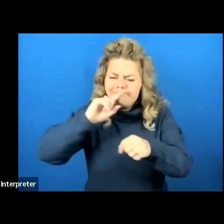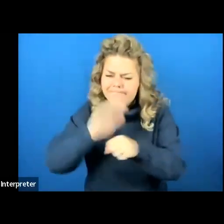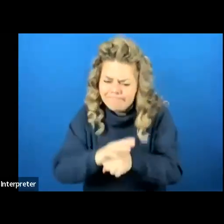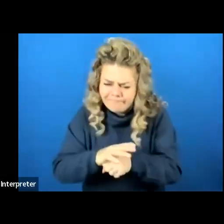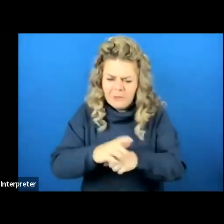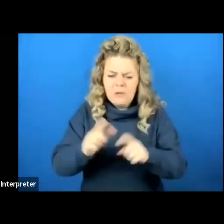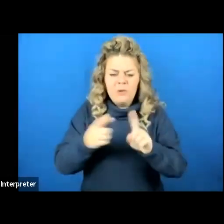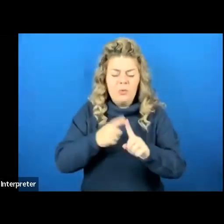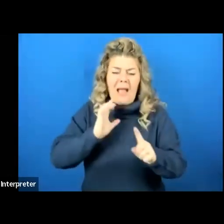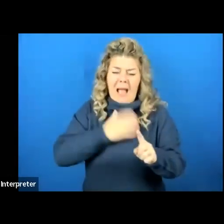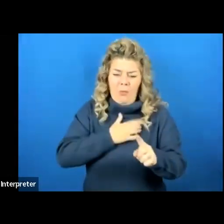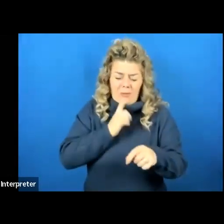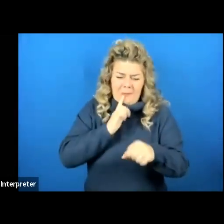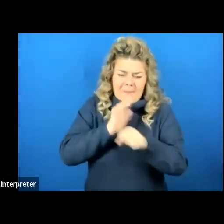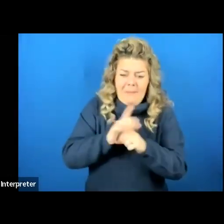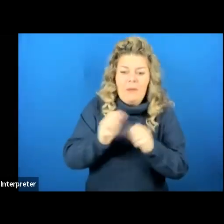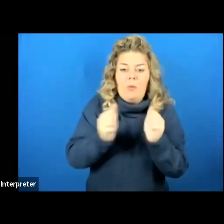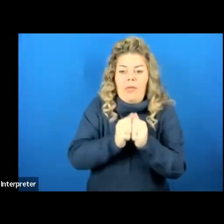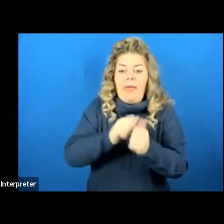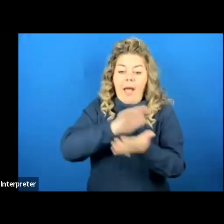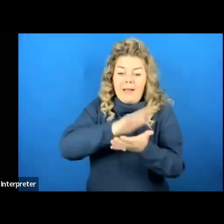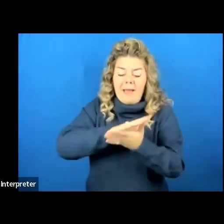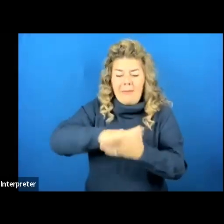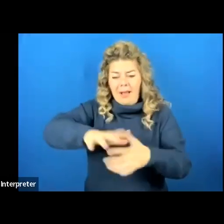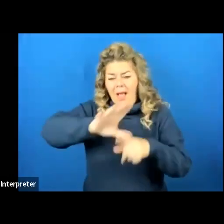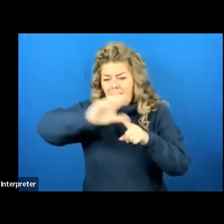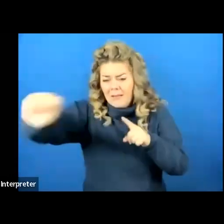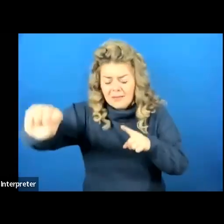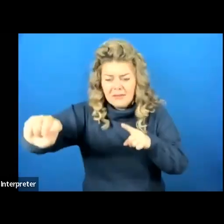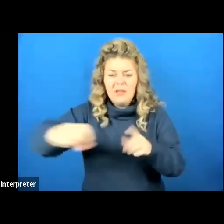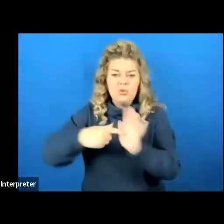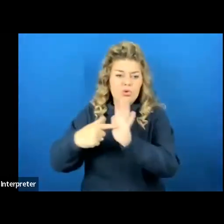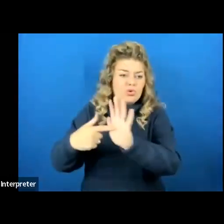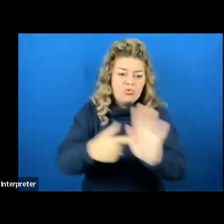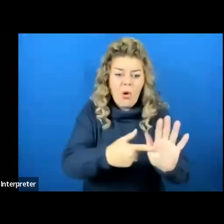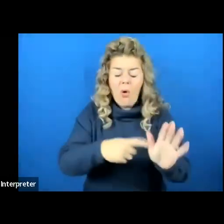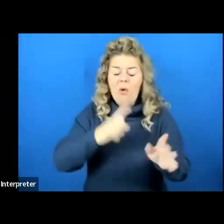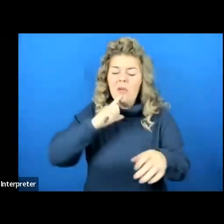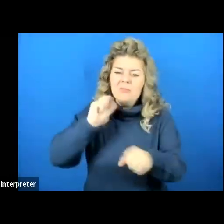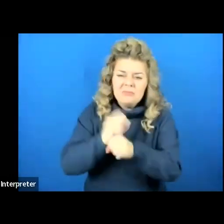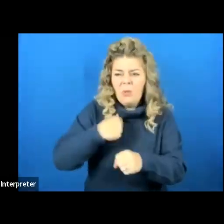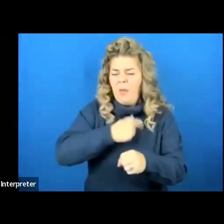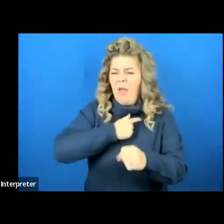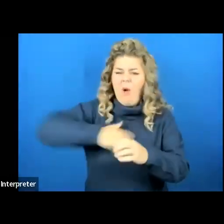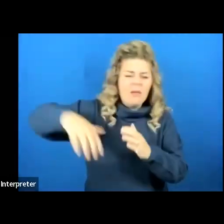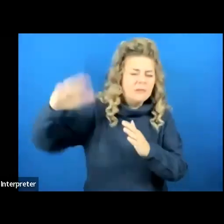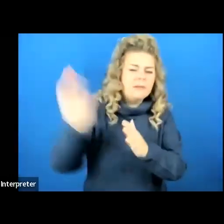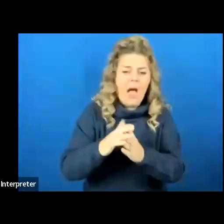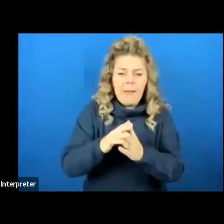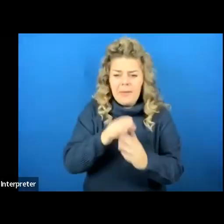and show ourselves to be a world class institution that truly lives into our values.